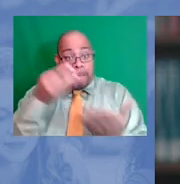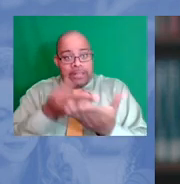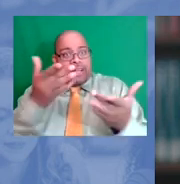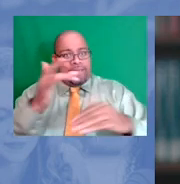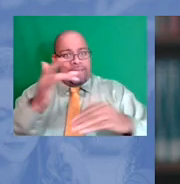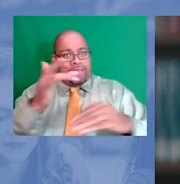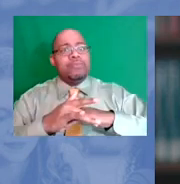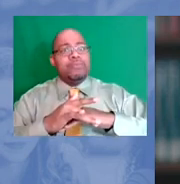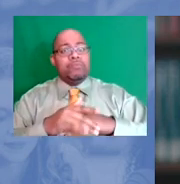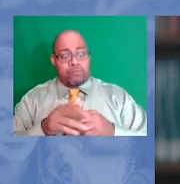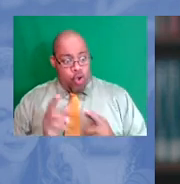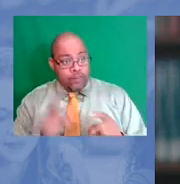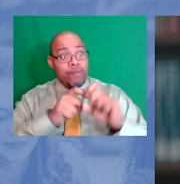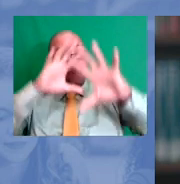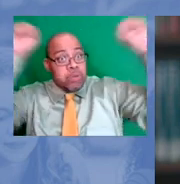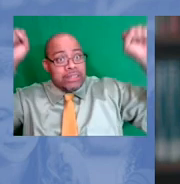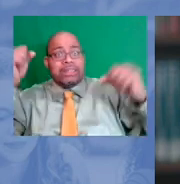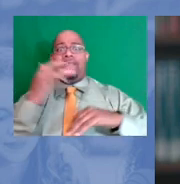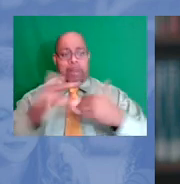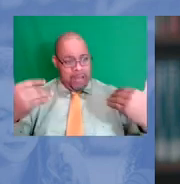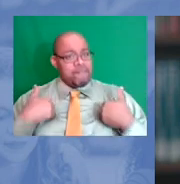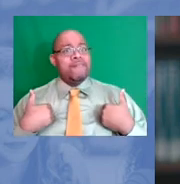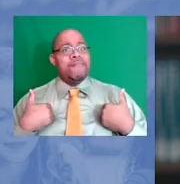PRESIDENT IS THERE. ARE WE GOING TO LEAD THROUGH THIS AND COME